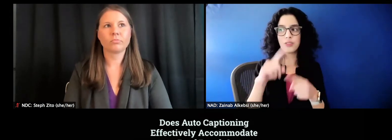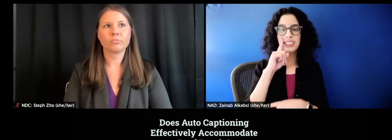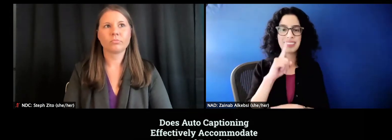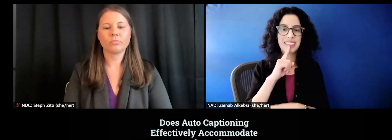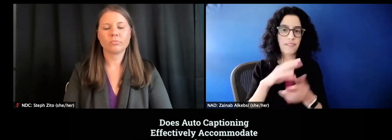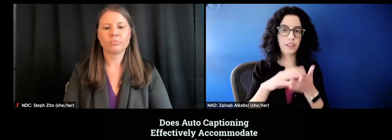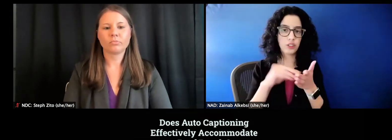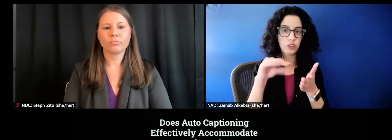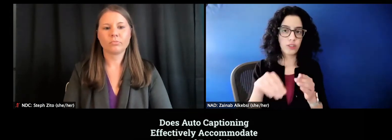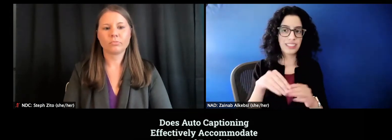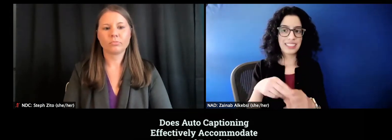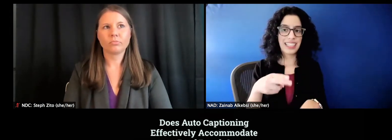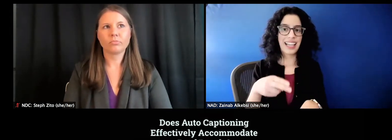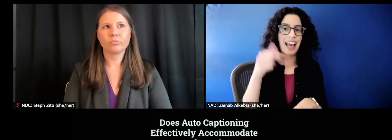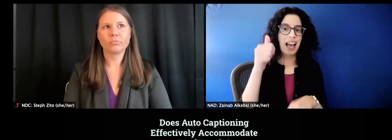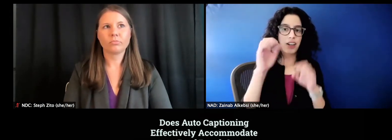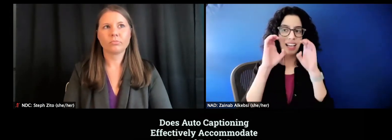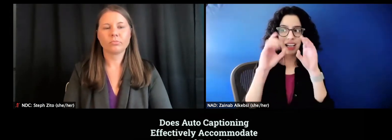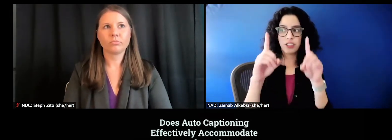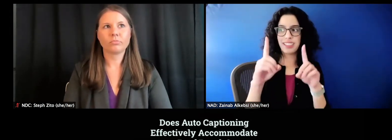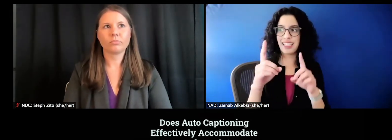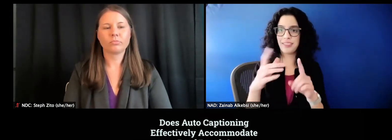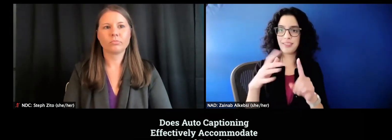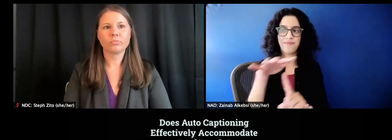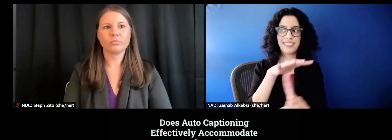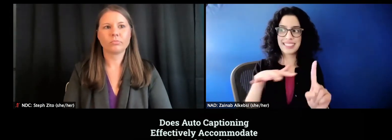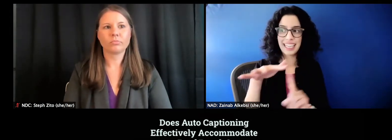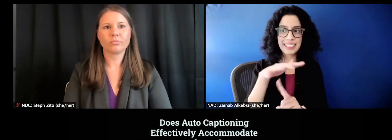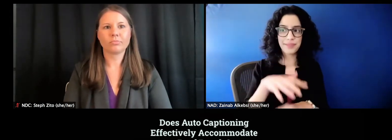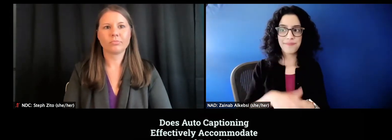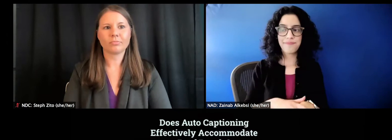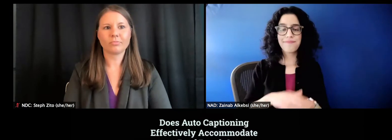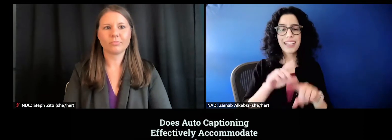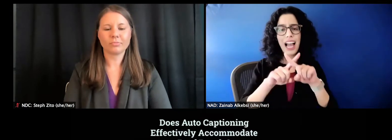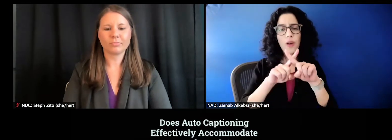to deaf students in higher education settings, however,